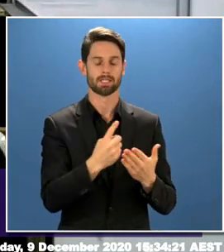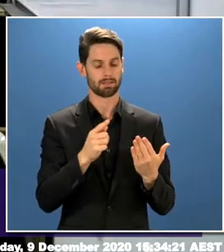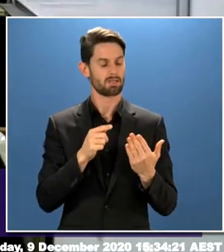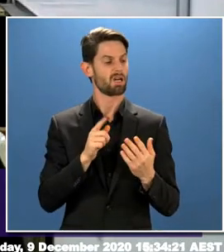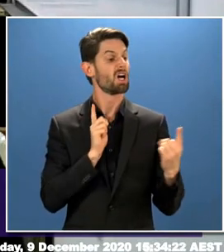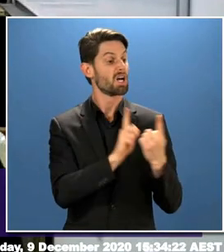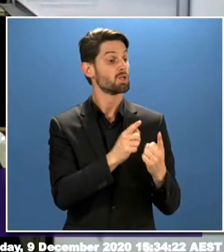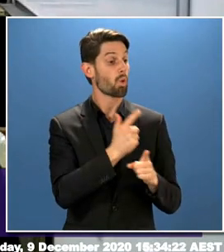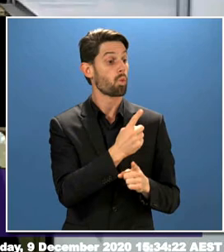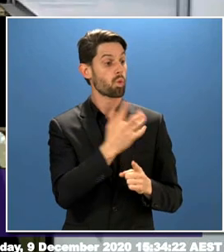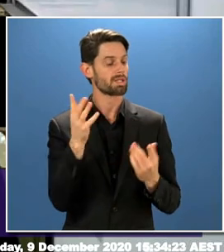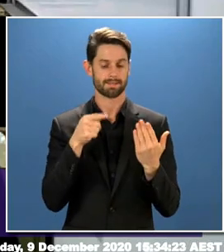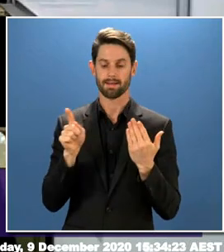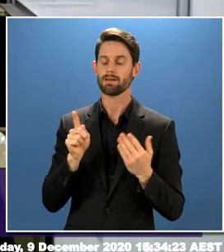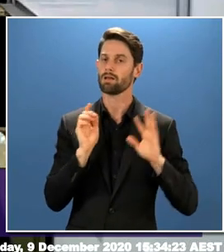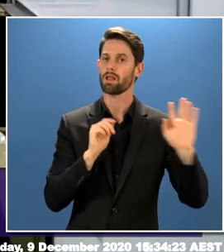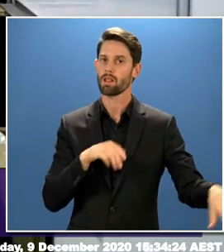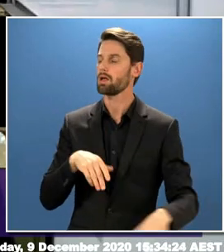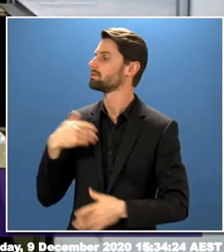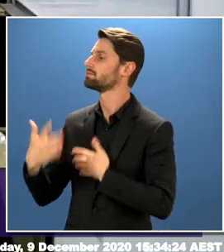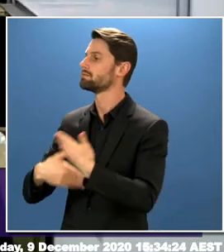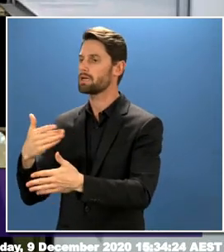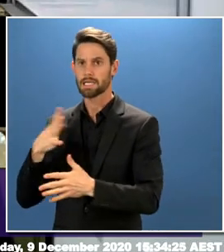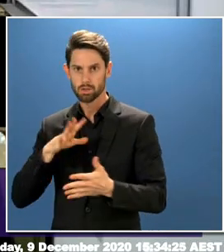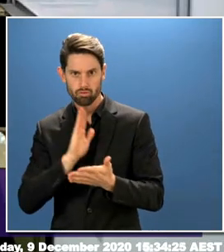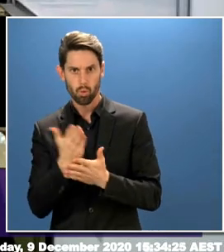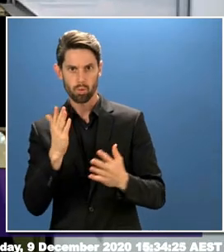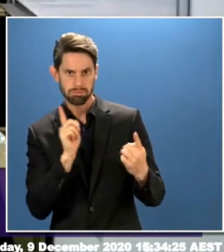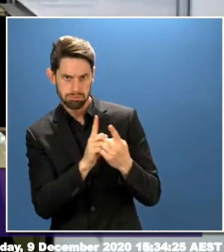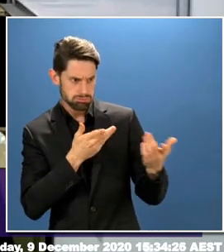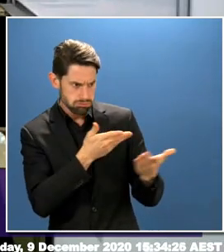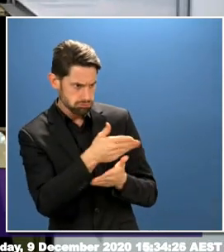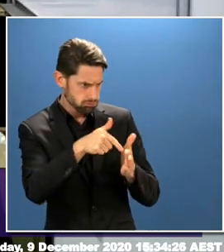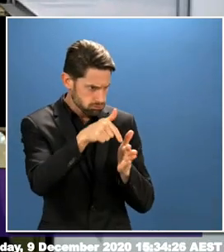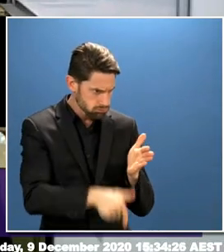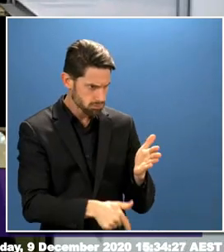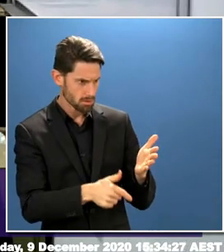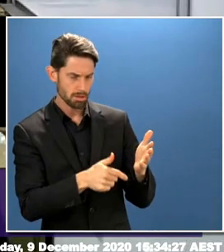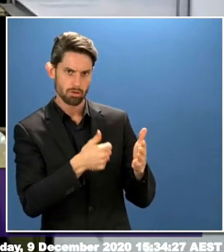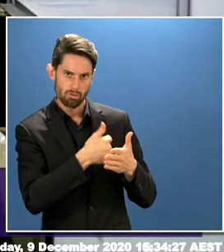It has to be actually authentic and genuine, and government has to be not risk-averse.